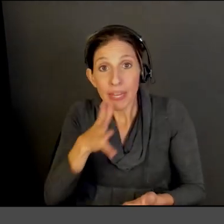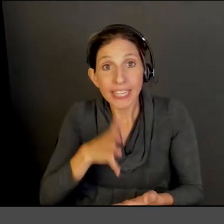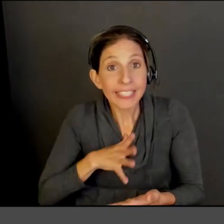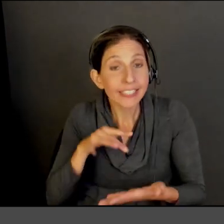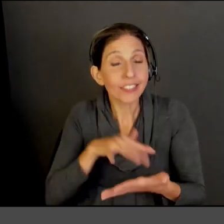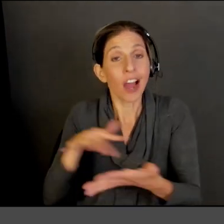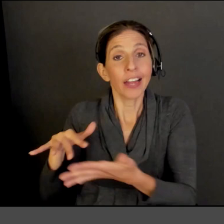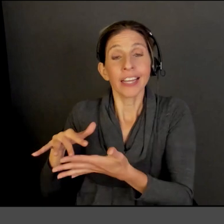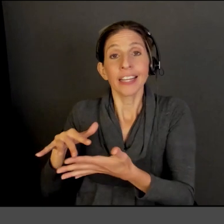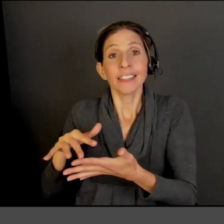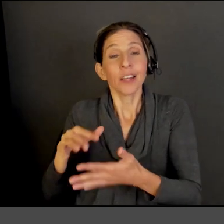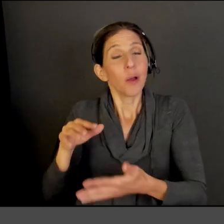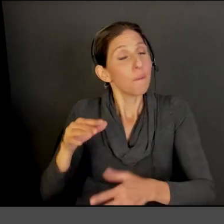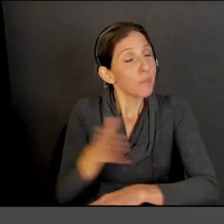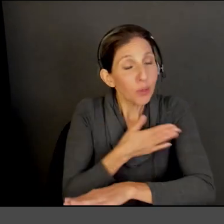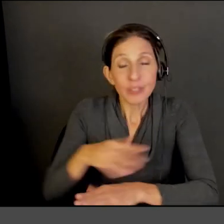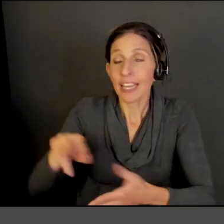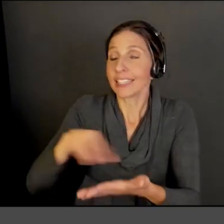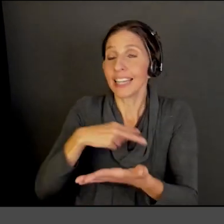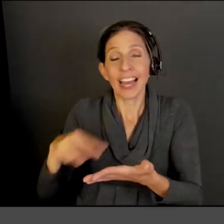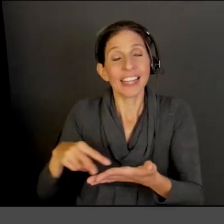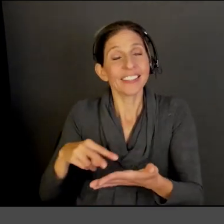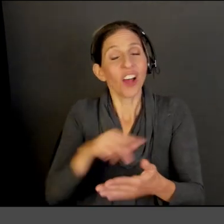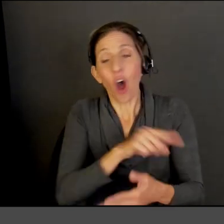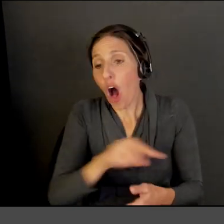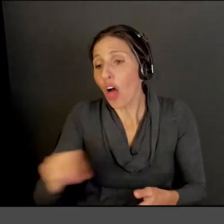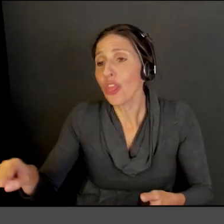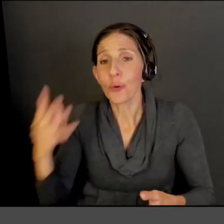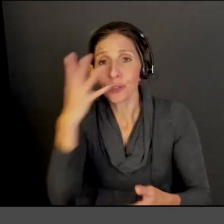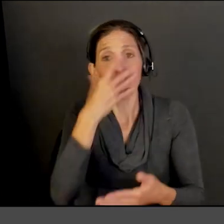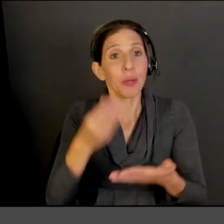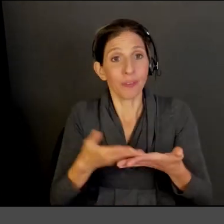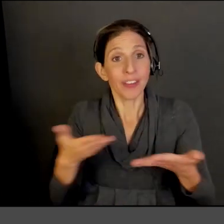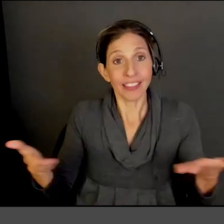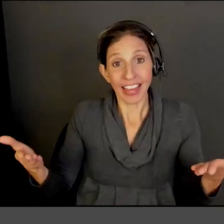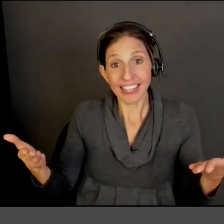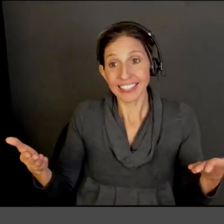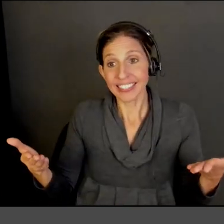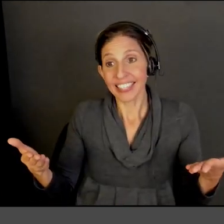ALL THOSE BEAUTIFUL THINGS ALLOW US TO EXPRESS OURSELVES.